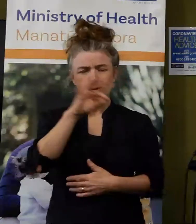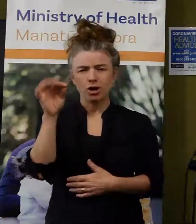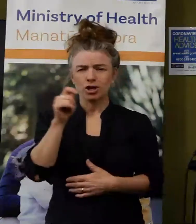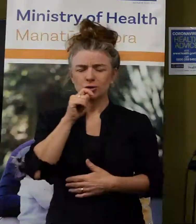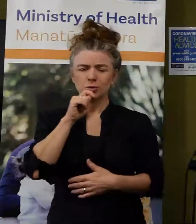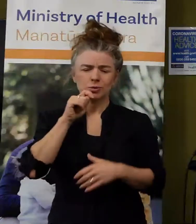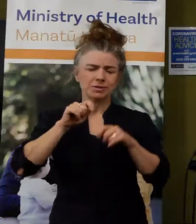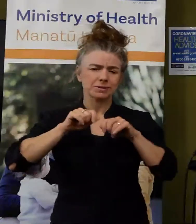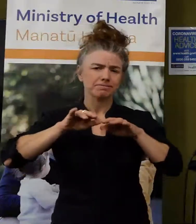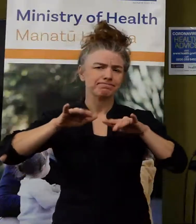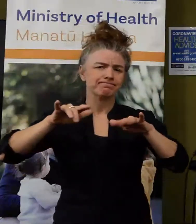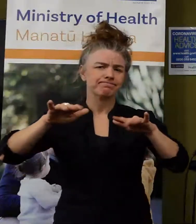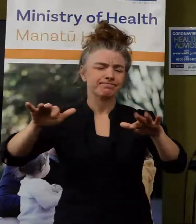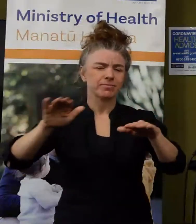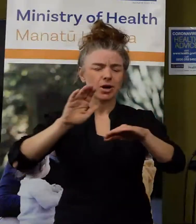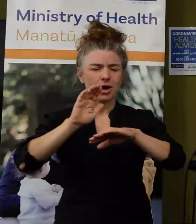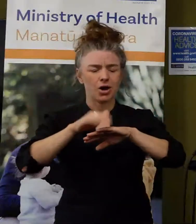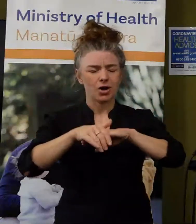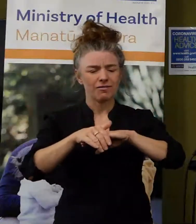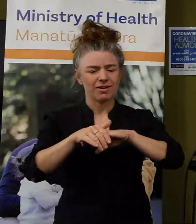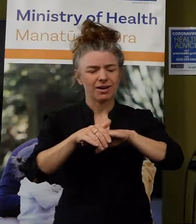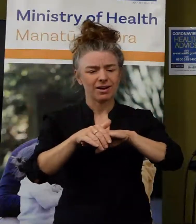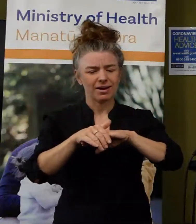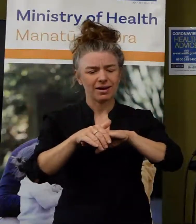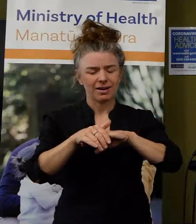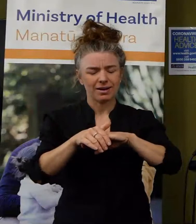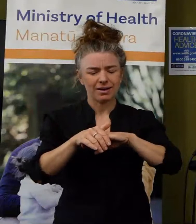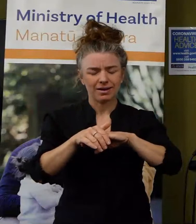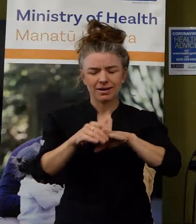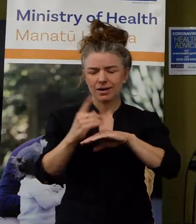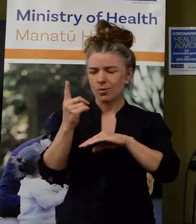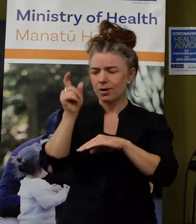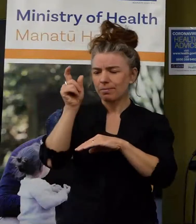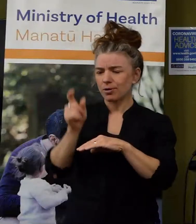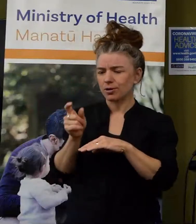around observations made by the Association of Salaried Medical